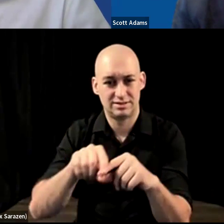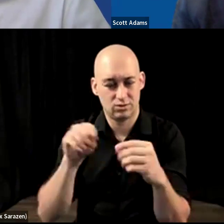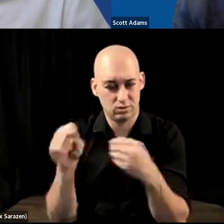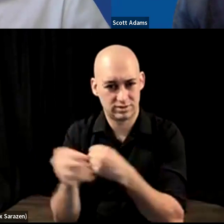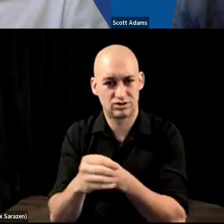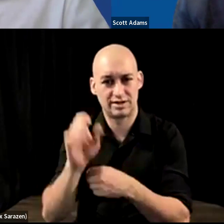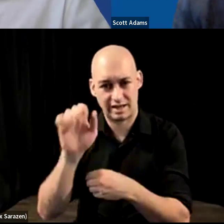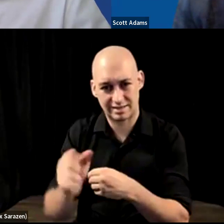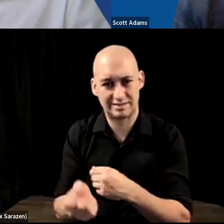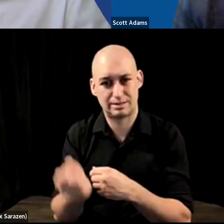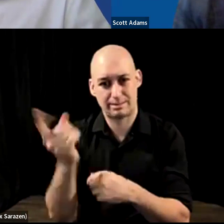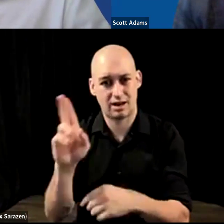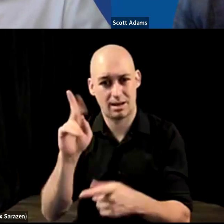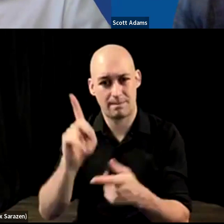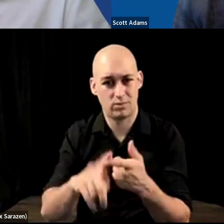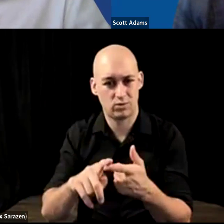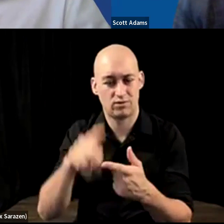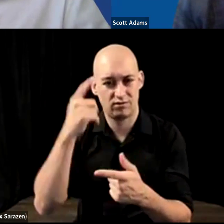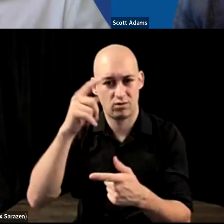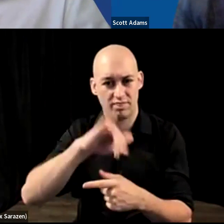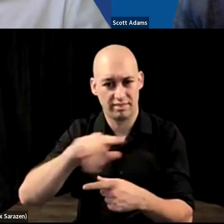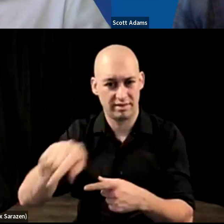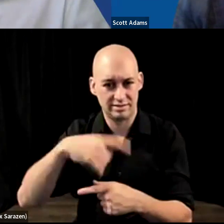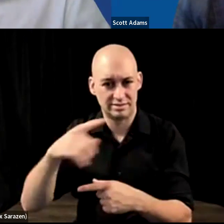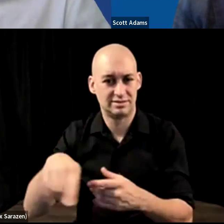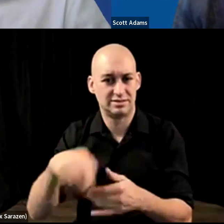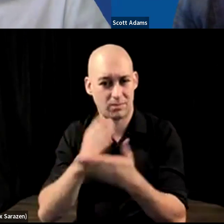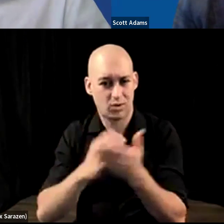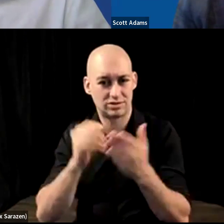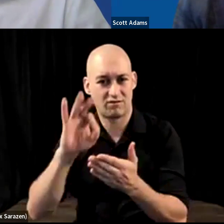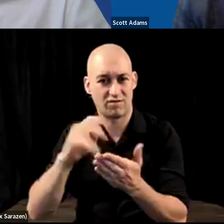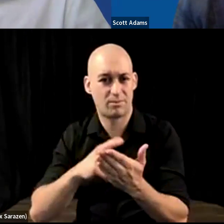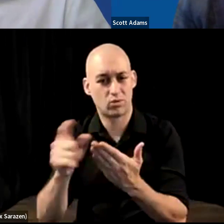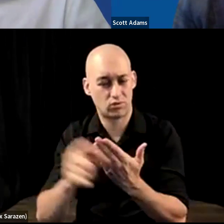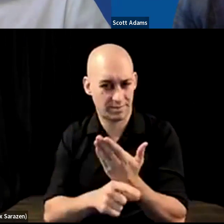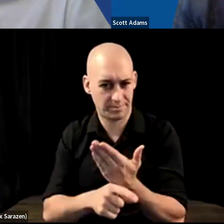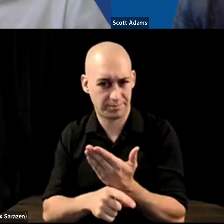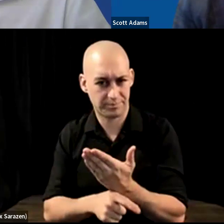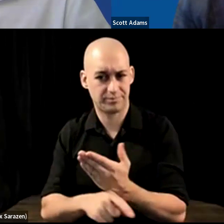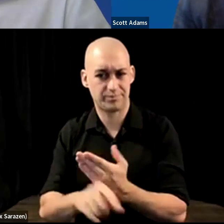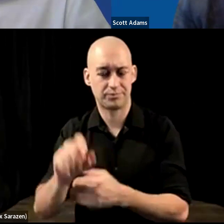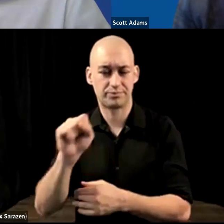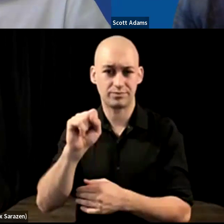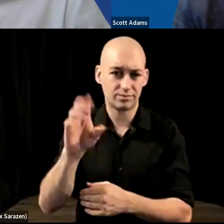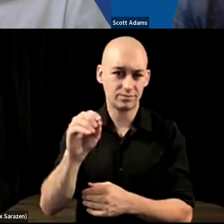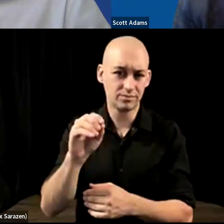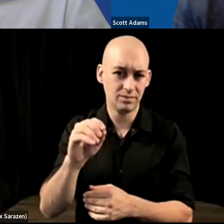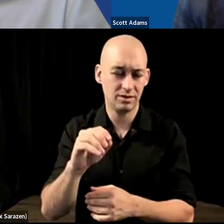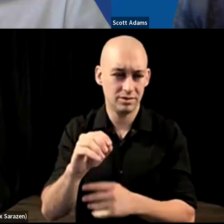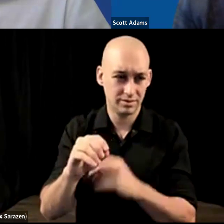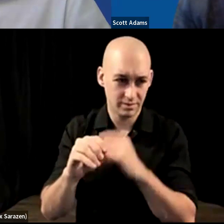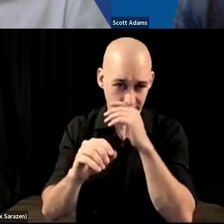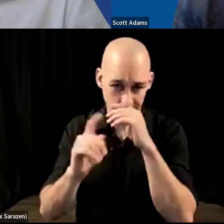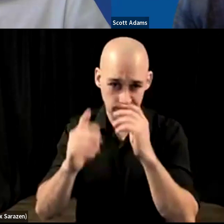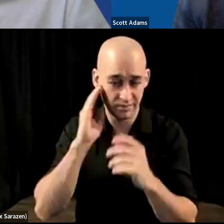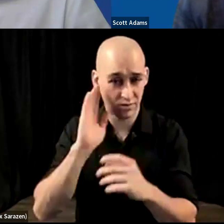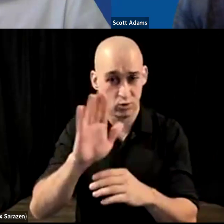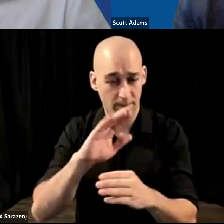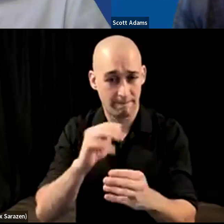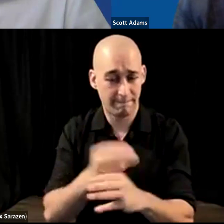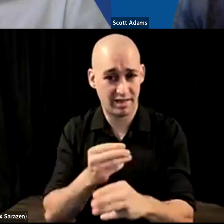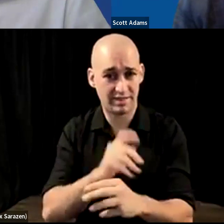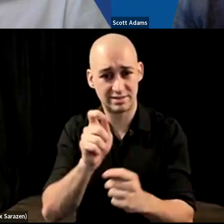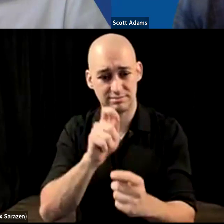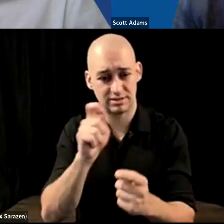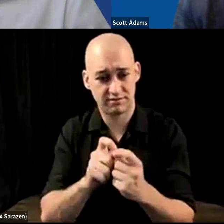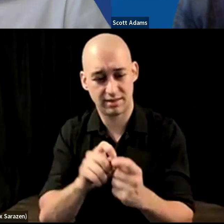those various functions and so, you know, your math we specifically didn't percentage on that